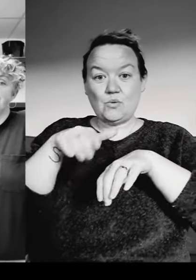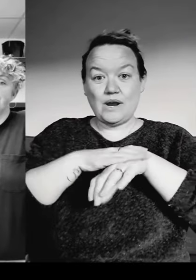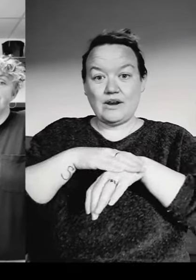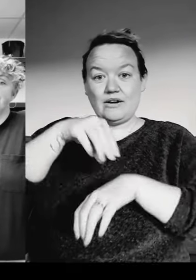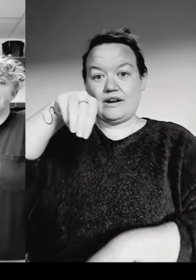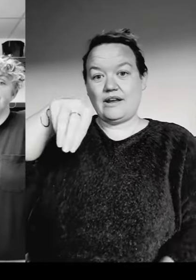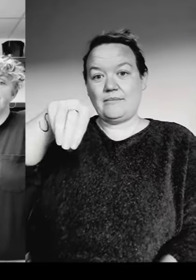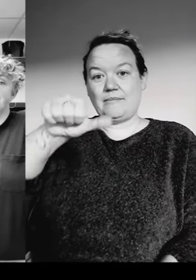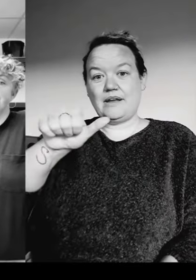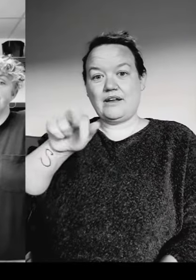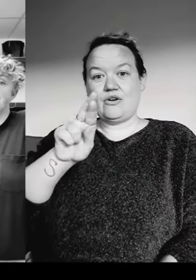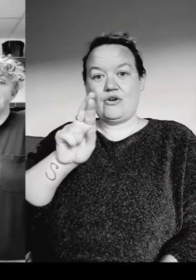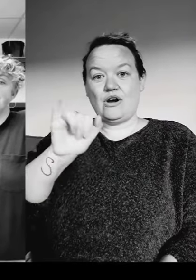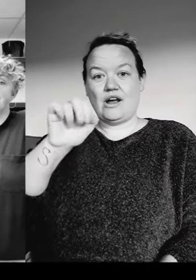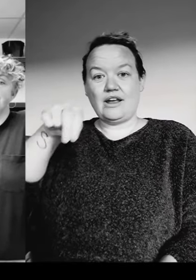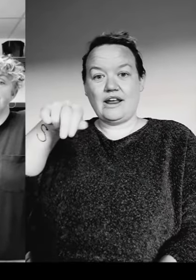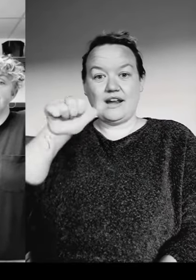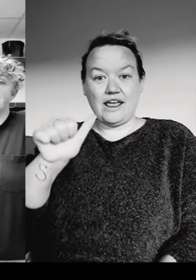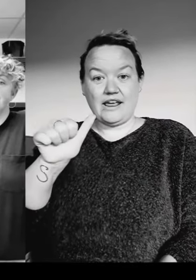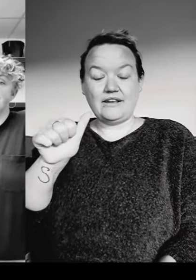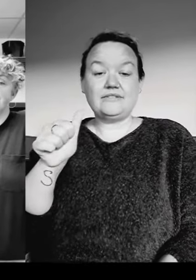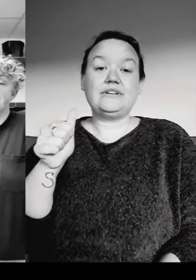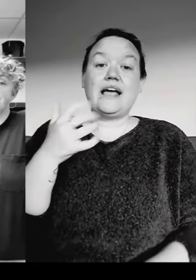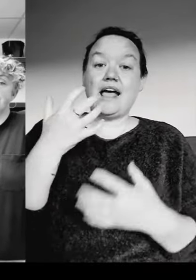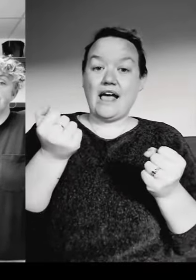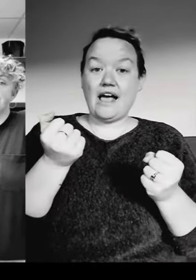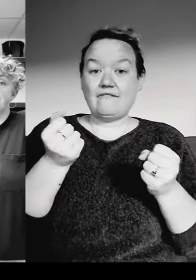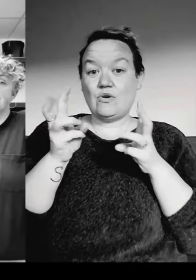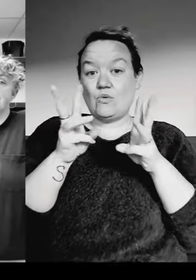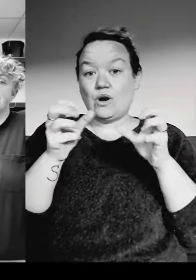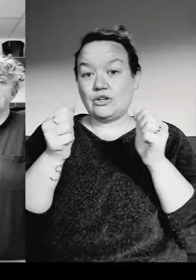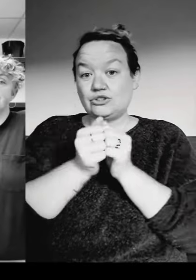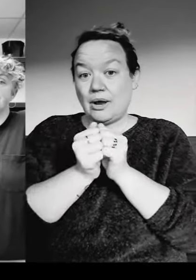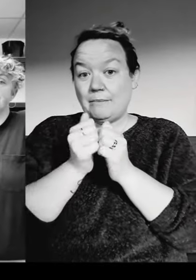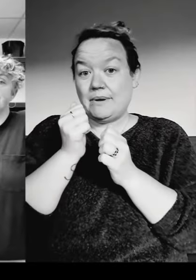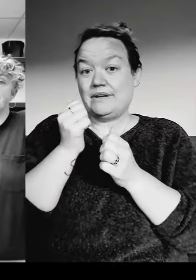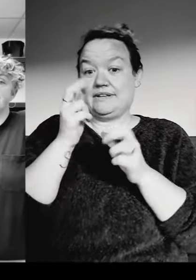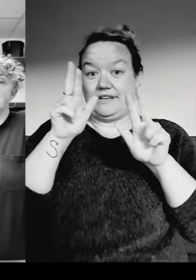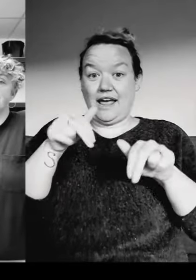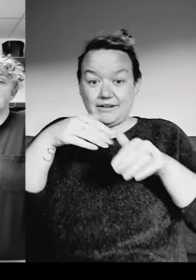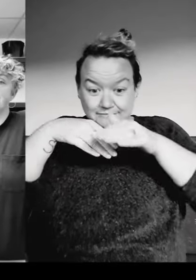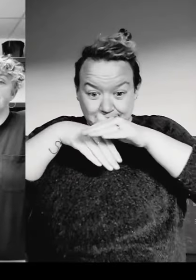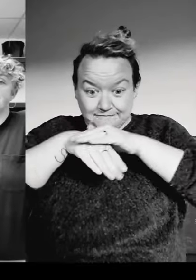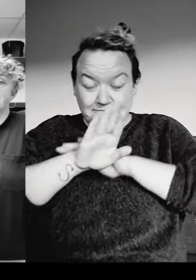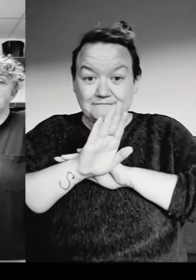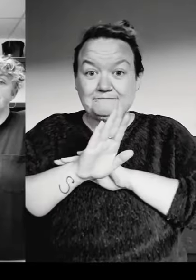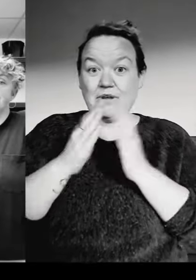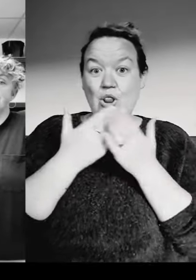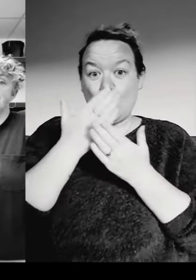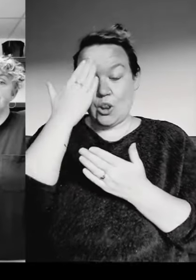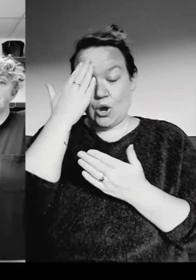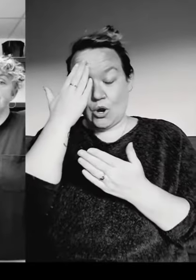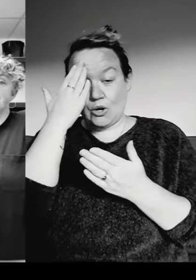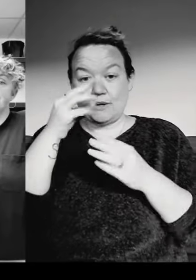We also run workshops where we guide the participants through making a 20cm lampshade, just like this one,